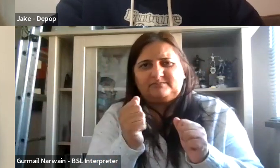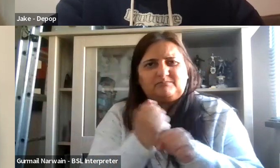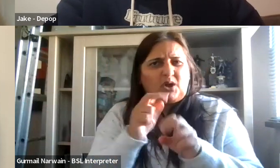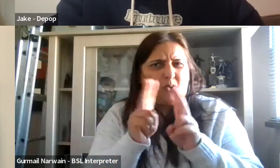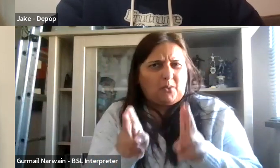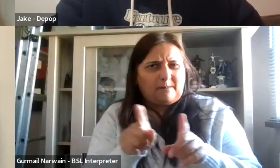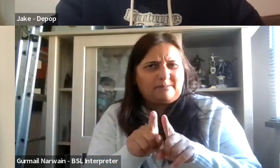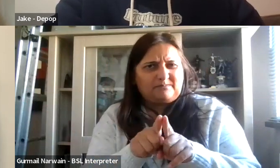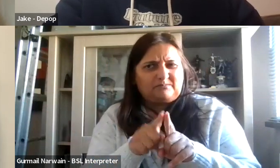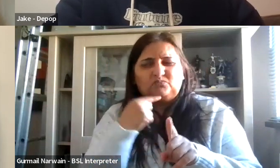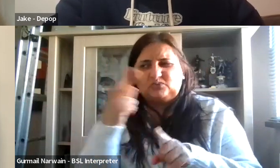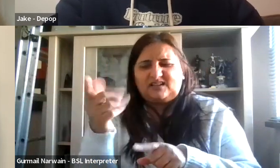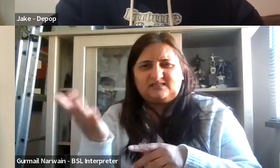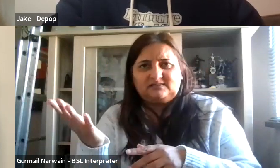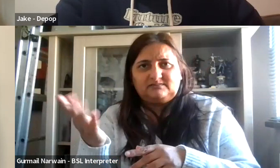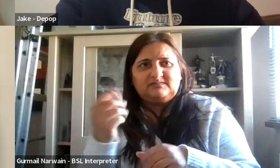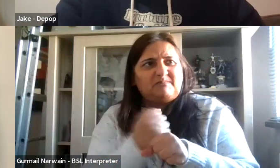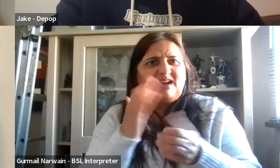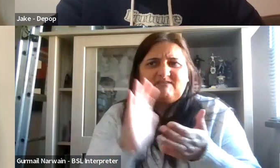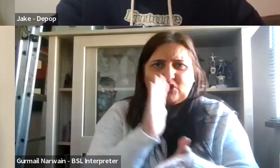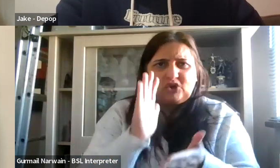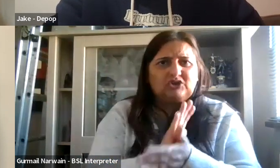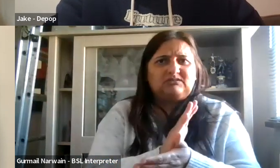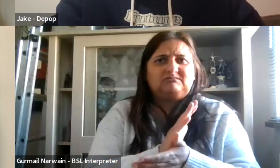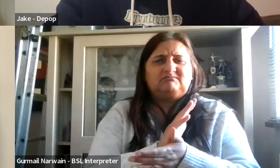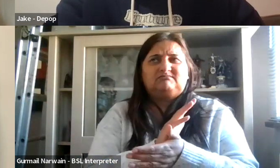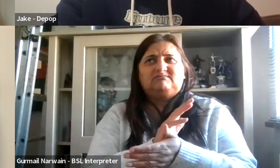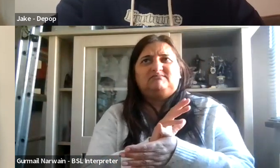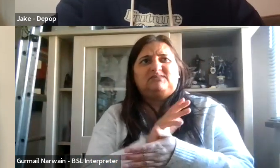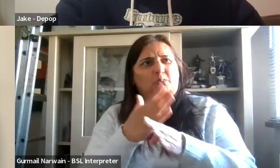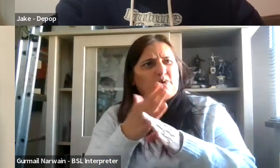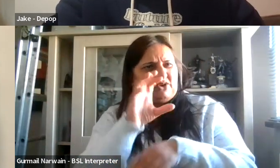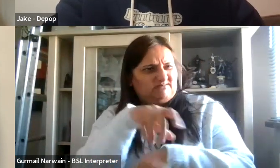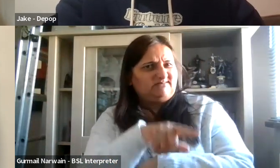What adjustments we could look to make at home. To make it a fun enjoyable place to work, and something that works for Make it a fun, enjoyable place to work, but also something that works for you, and allows